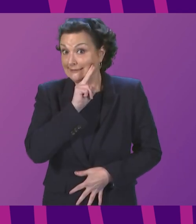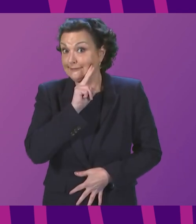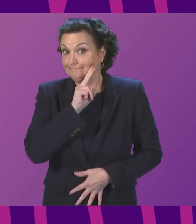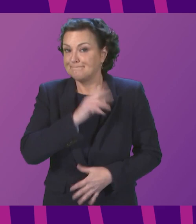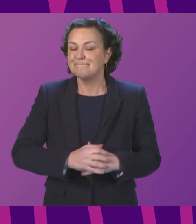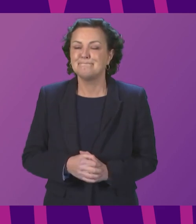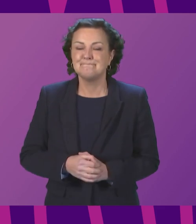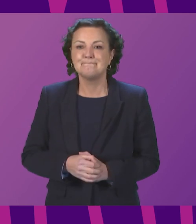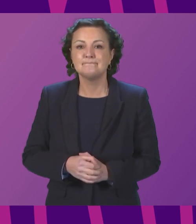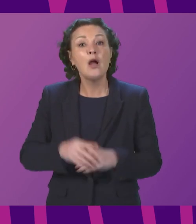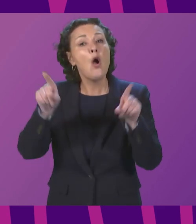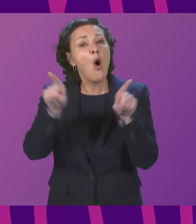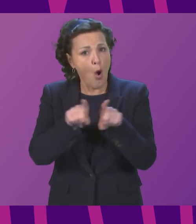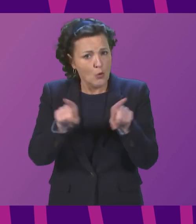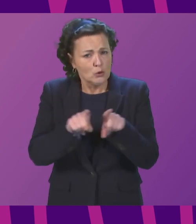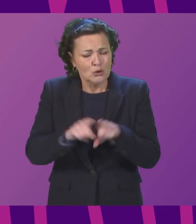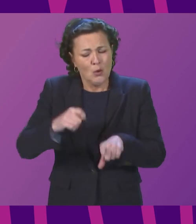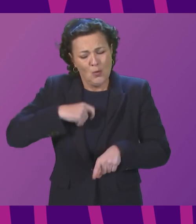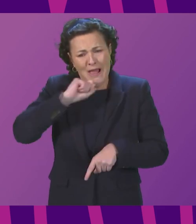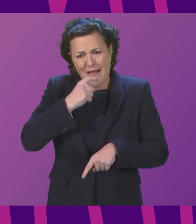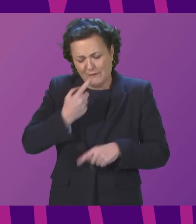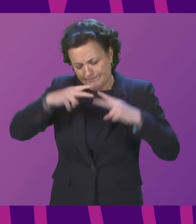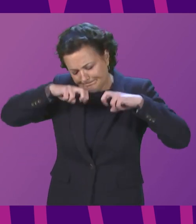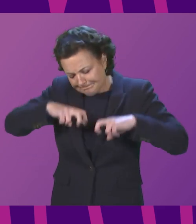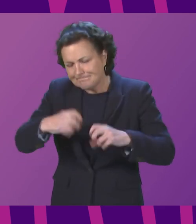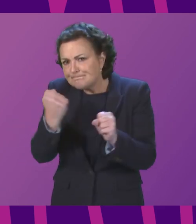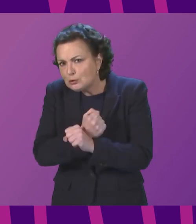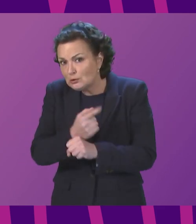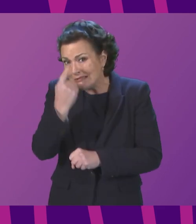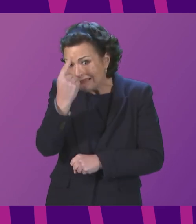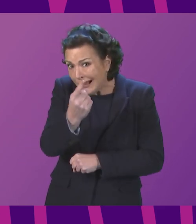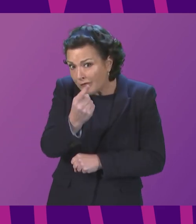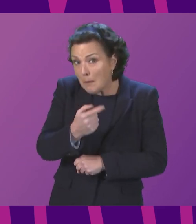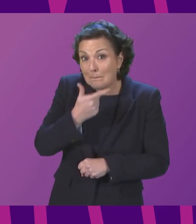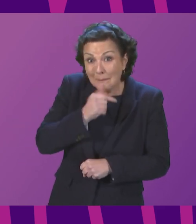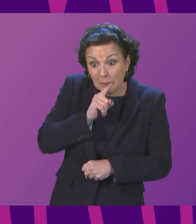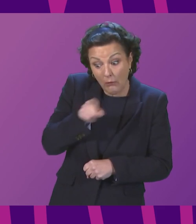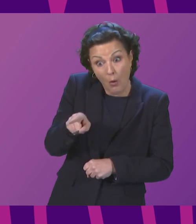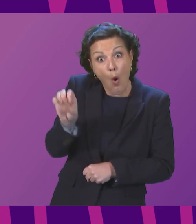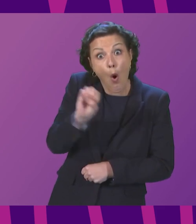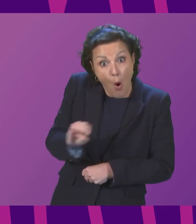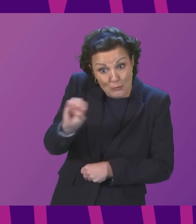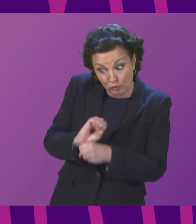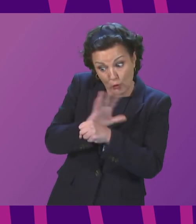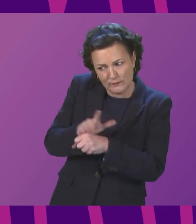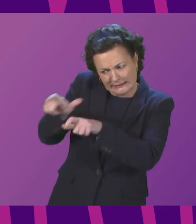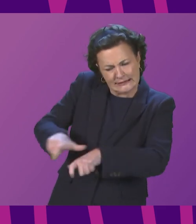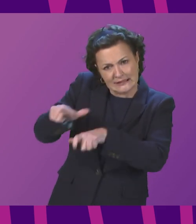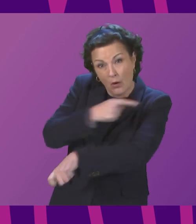done to assess whether the average length of hospital stay that results from omicron is any different from that which is associated with other variants.